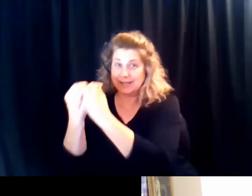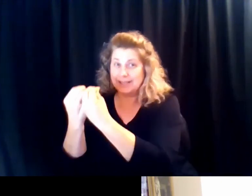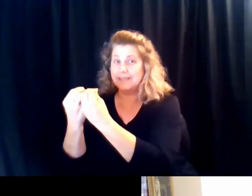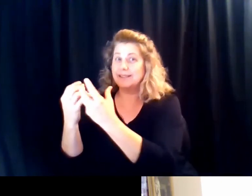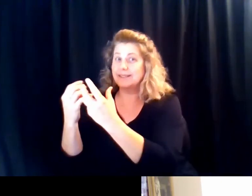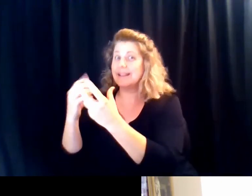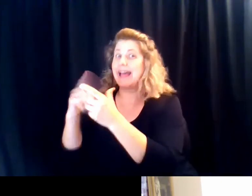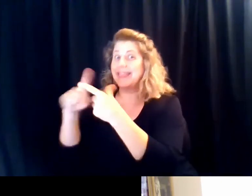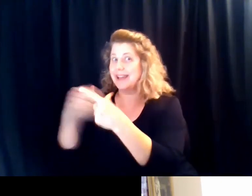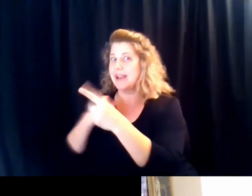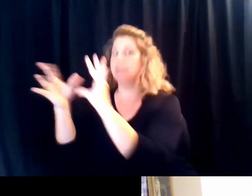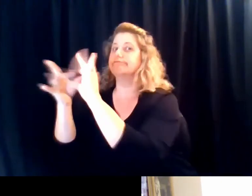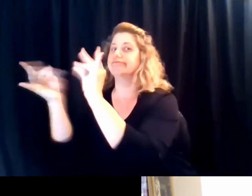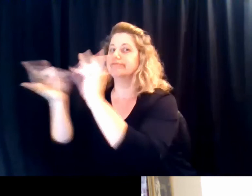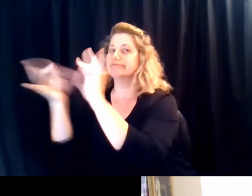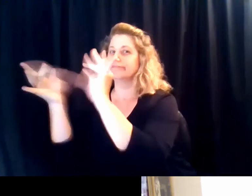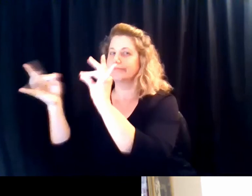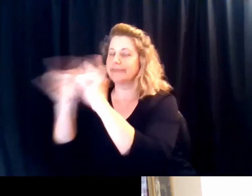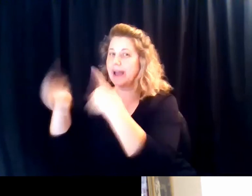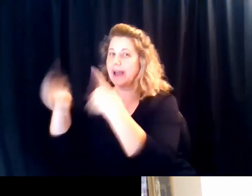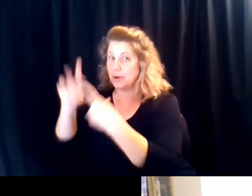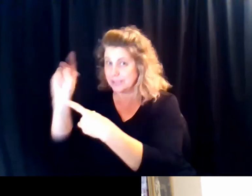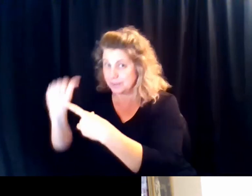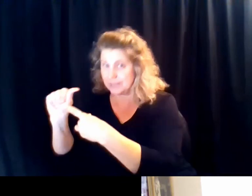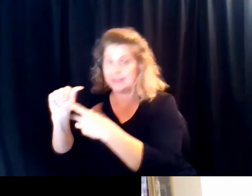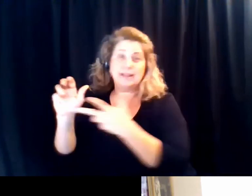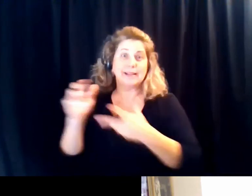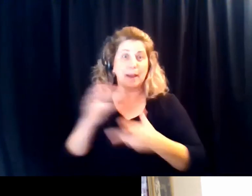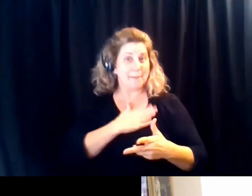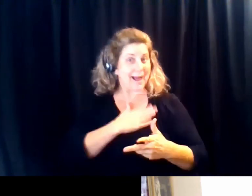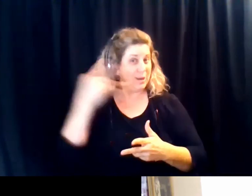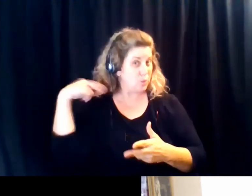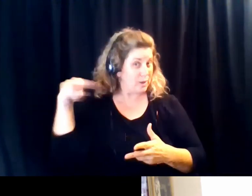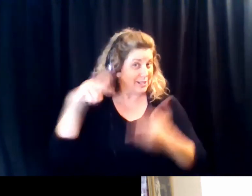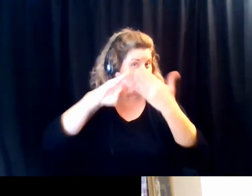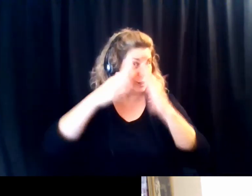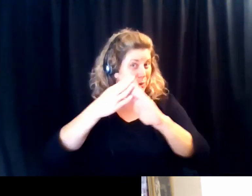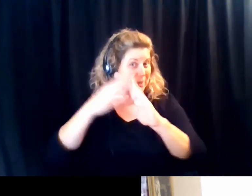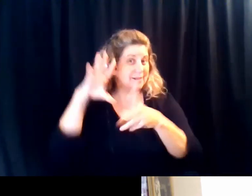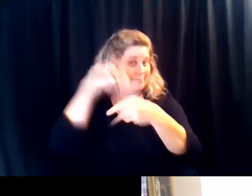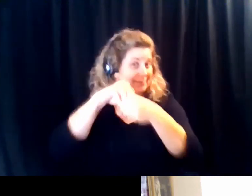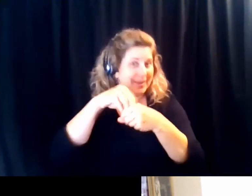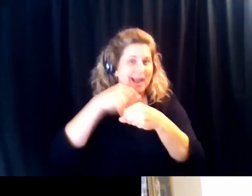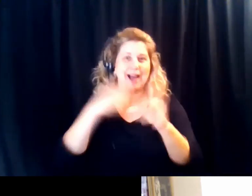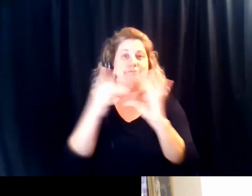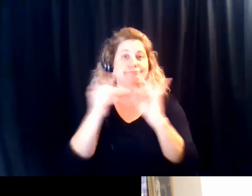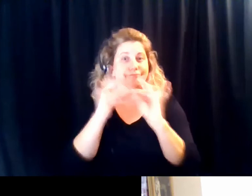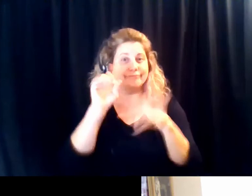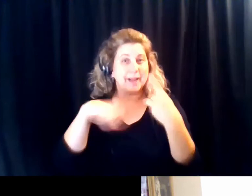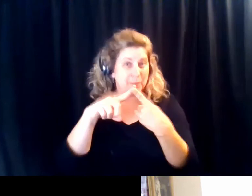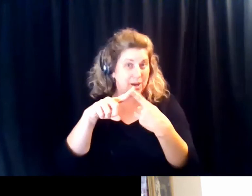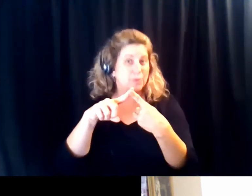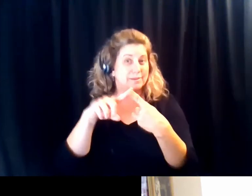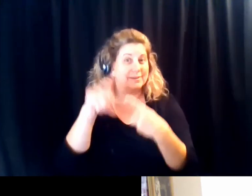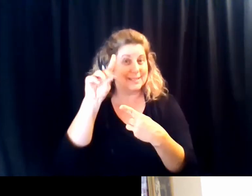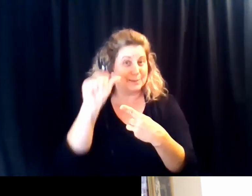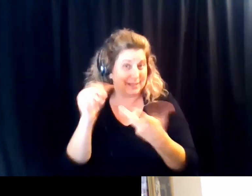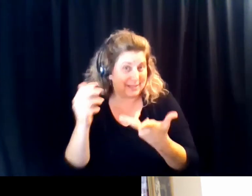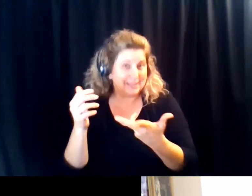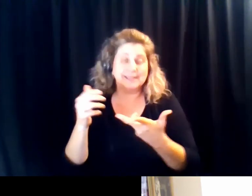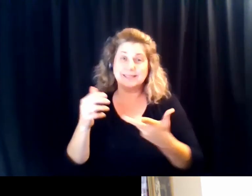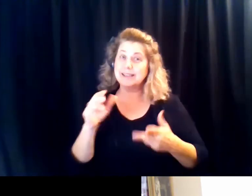Judith Heumann: I don't want them to be afraid of using the wrong word. I want them to use the words we want them to use and I love them to work with us. I'm making changes that will benefit us and them.